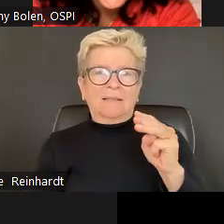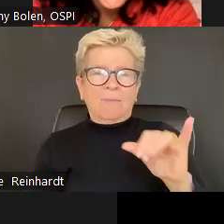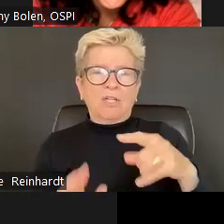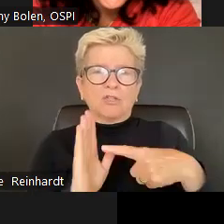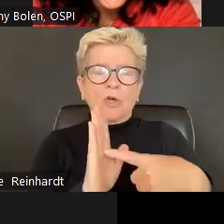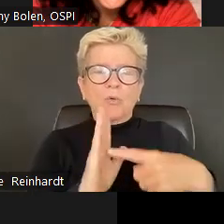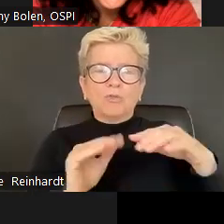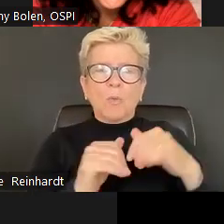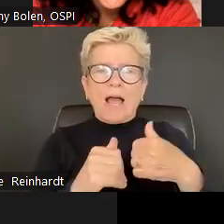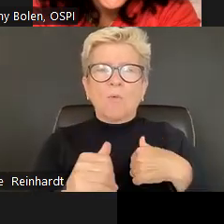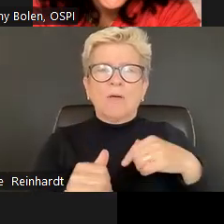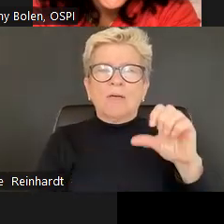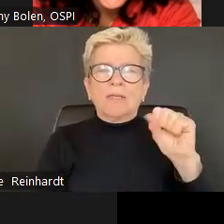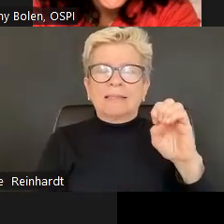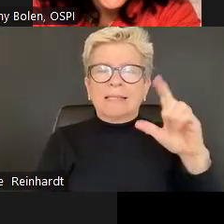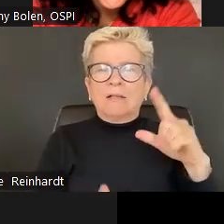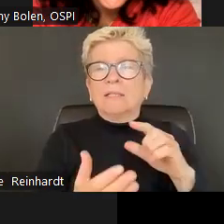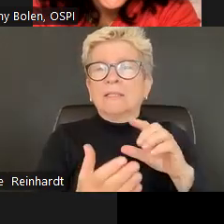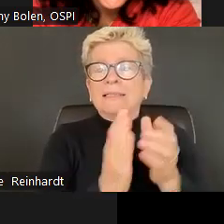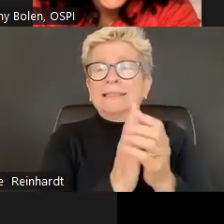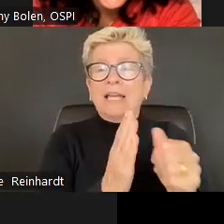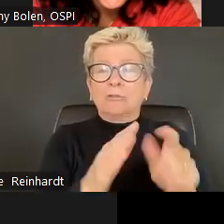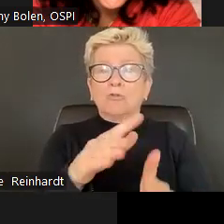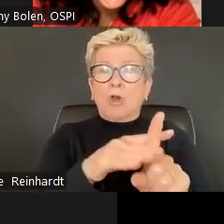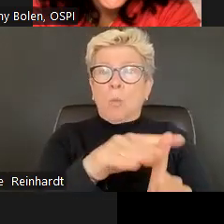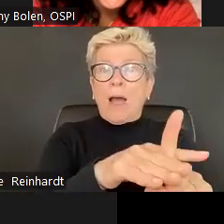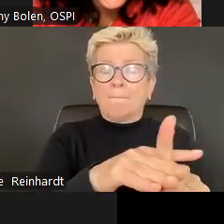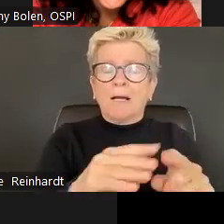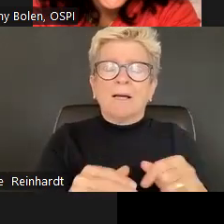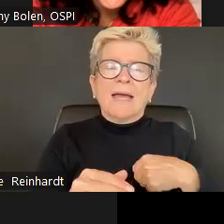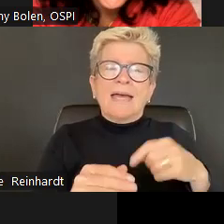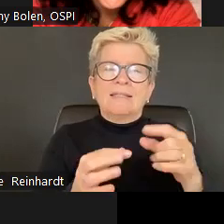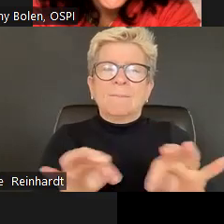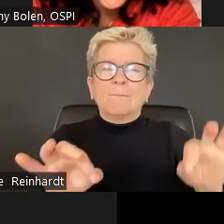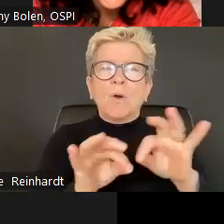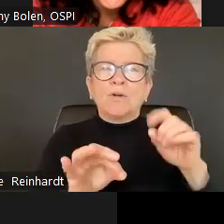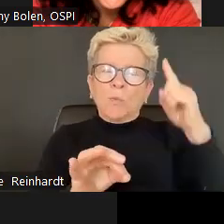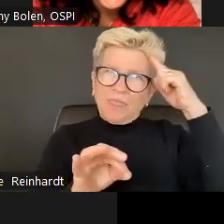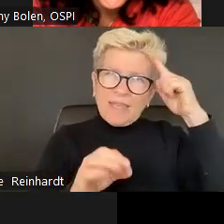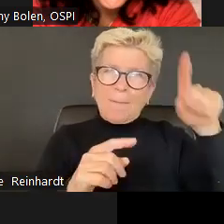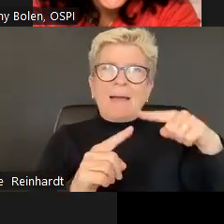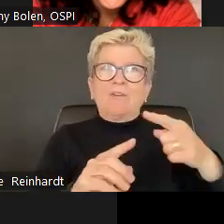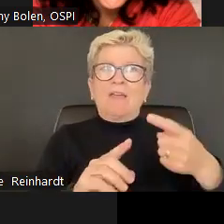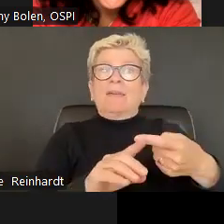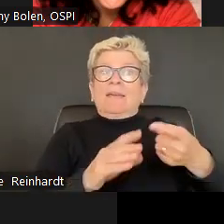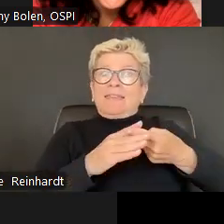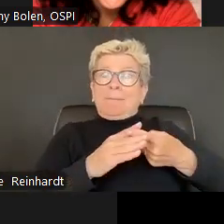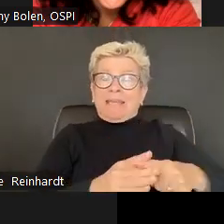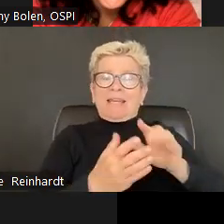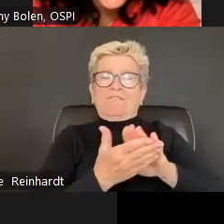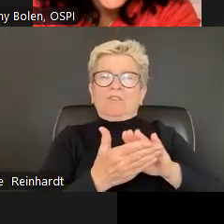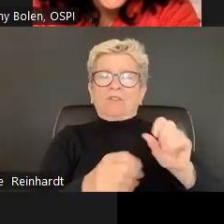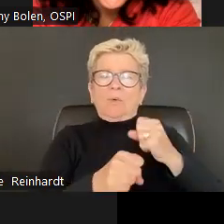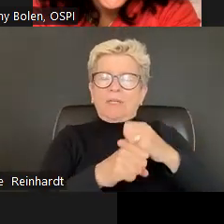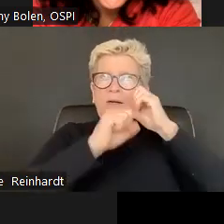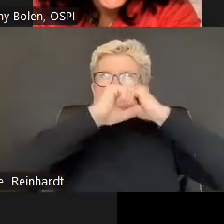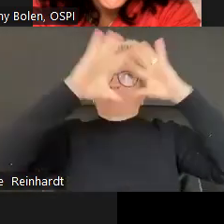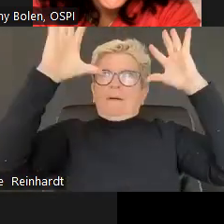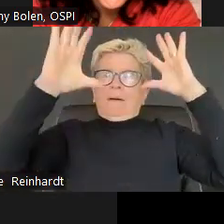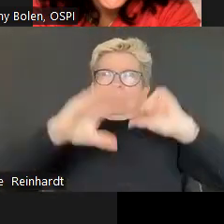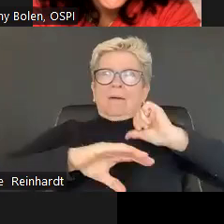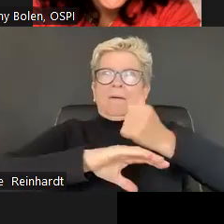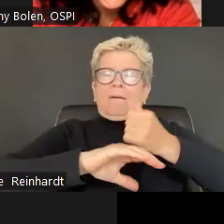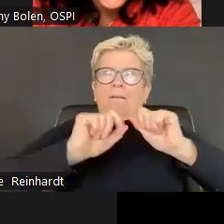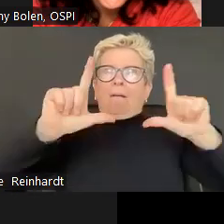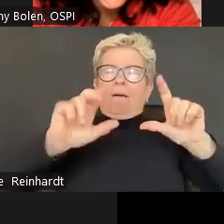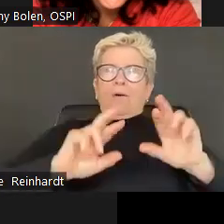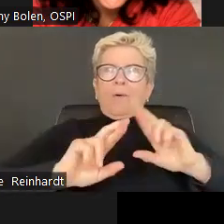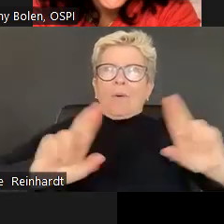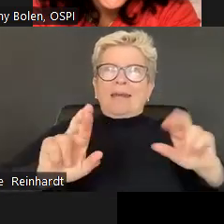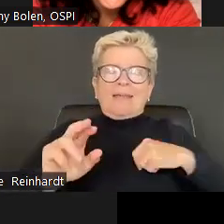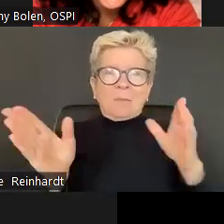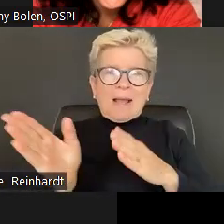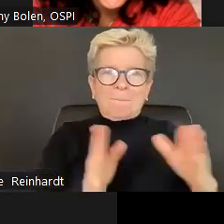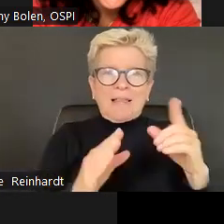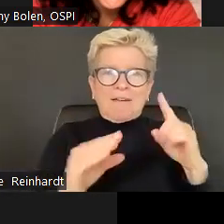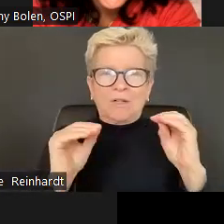And so this taxonomy is meant to showcase kind of the different ways that social emotional skills show up.